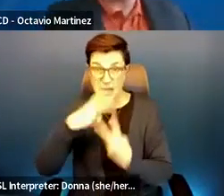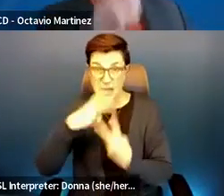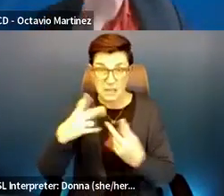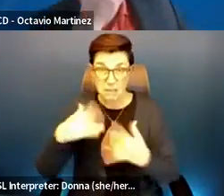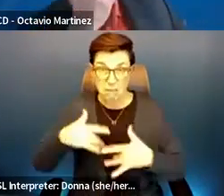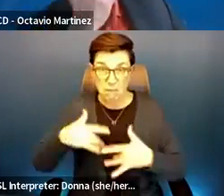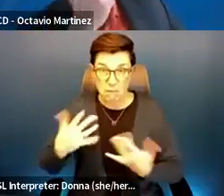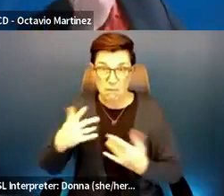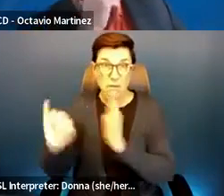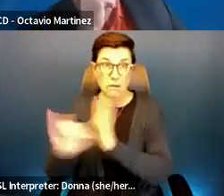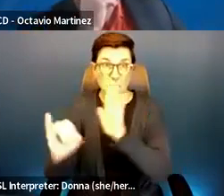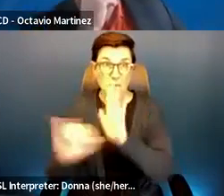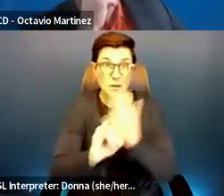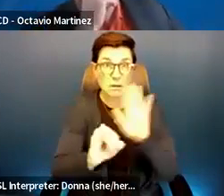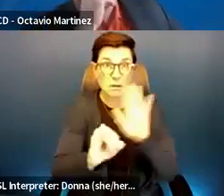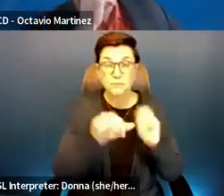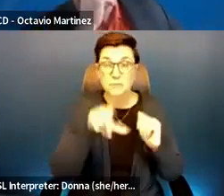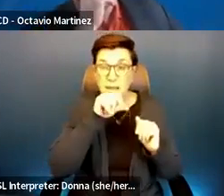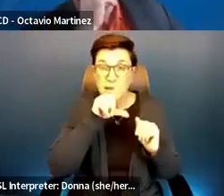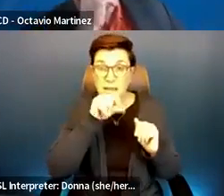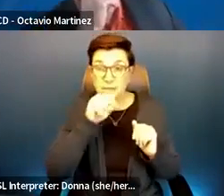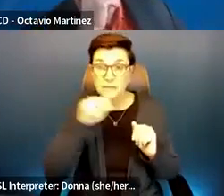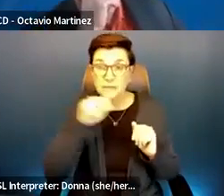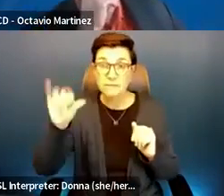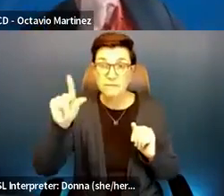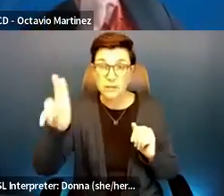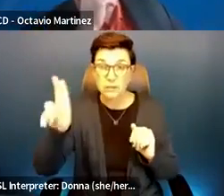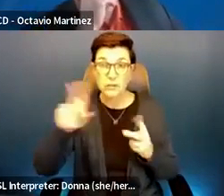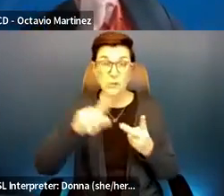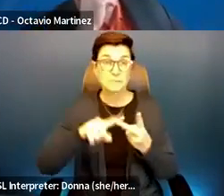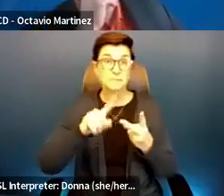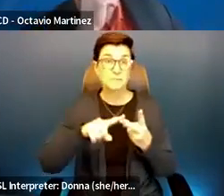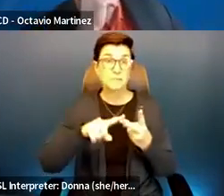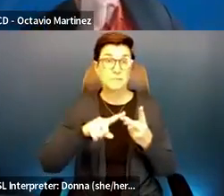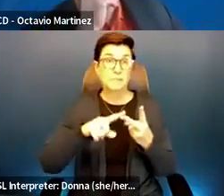of avian influenza moving into the mink population in Spain,